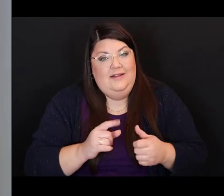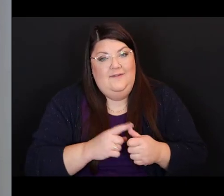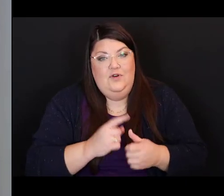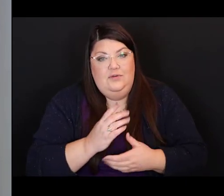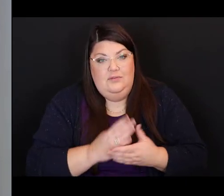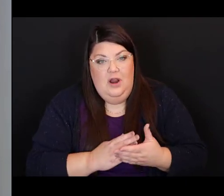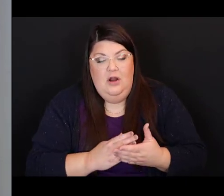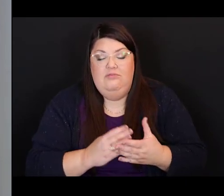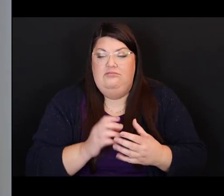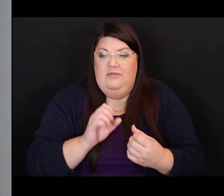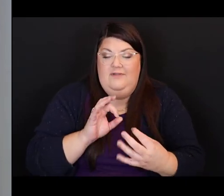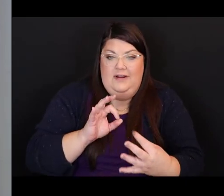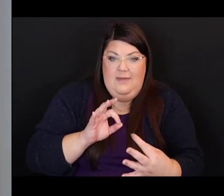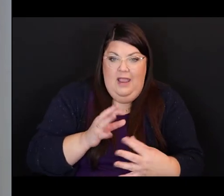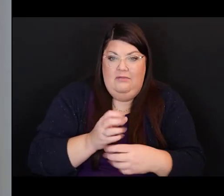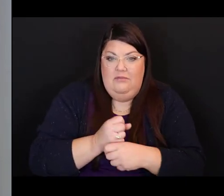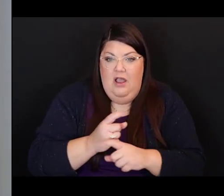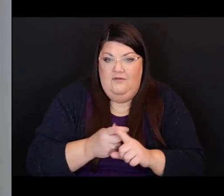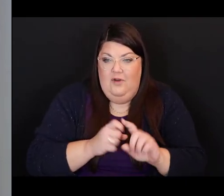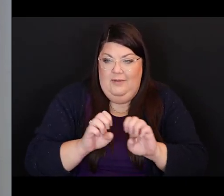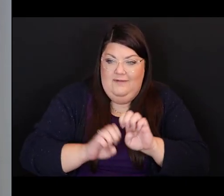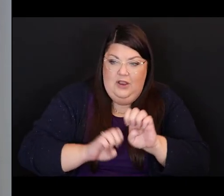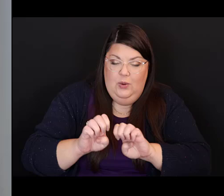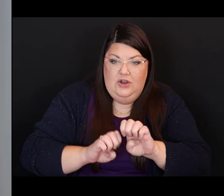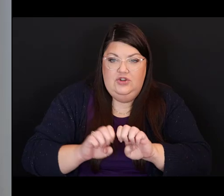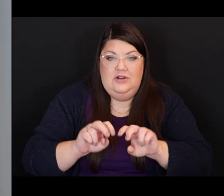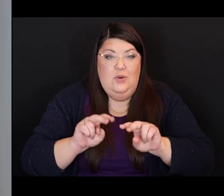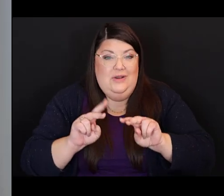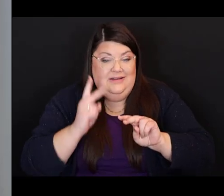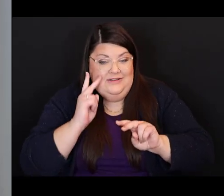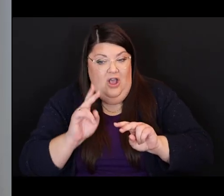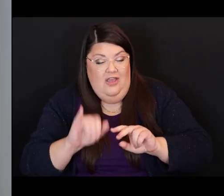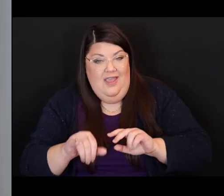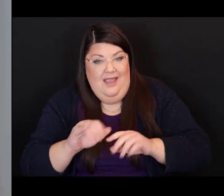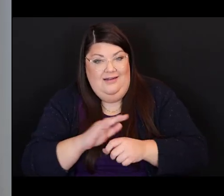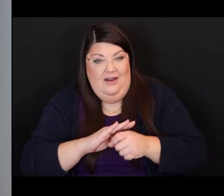piece, we got some feedback from evaluation, saw that this was an area that people wanted